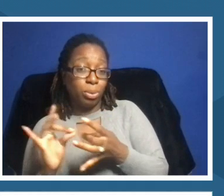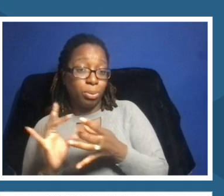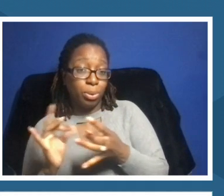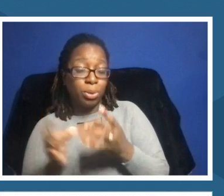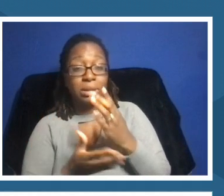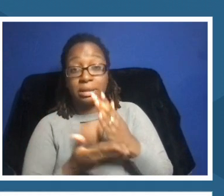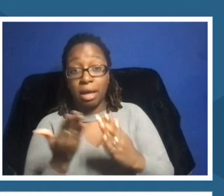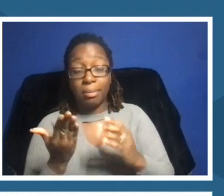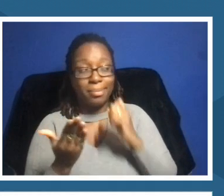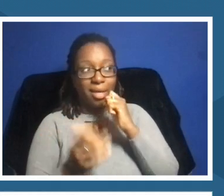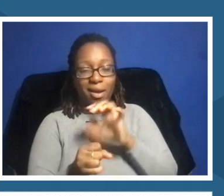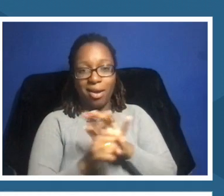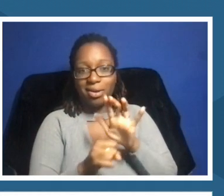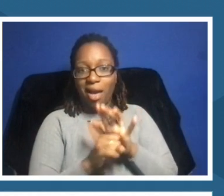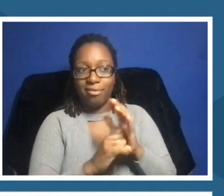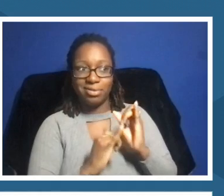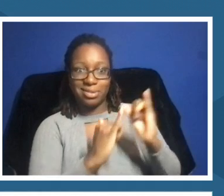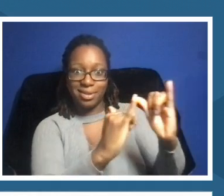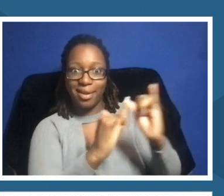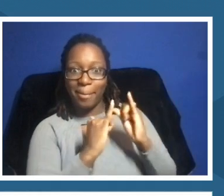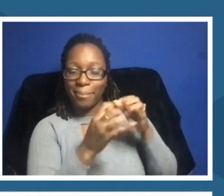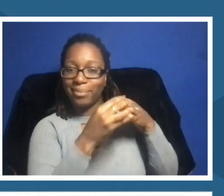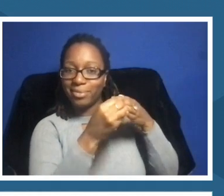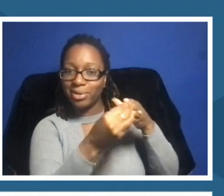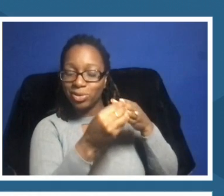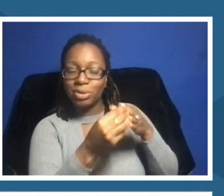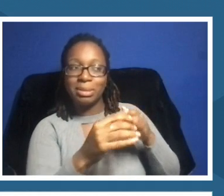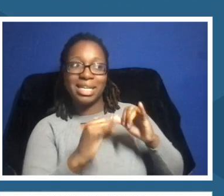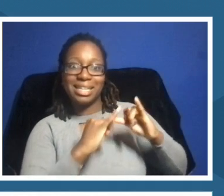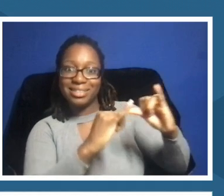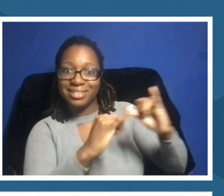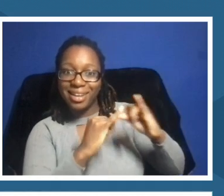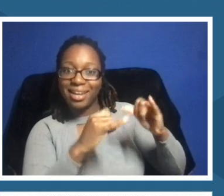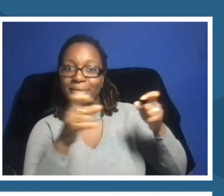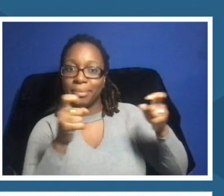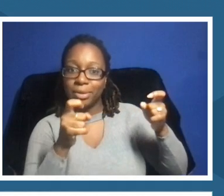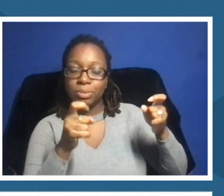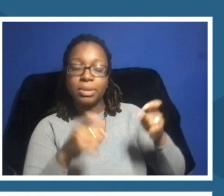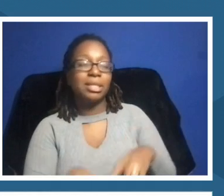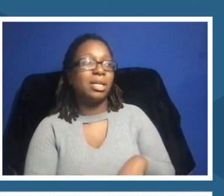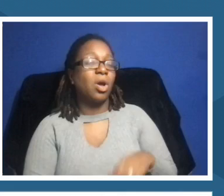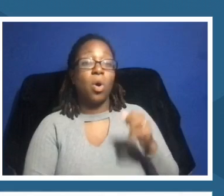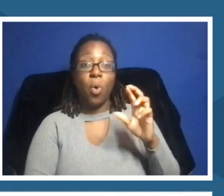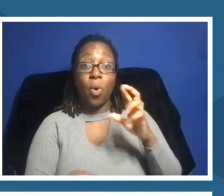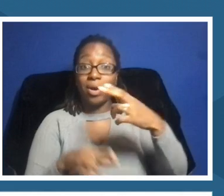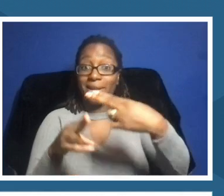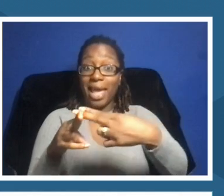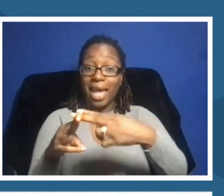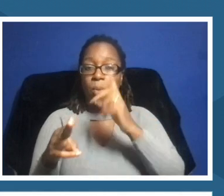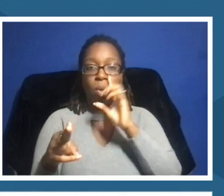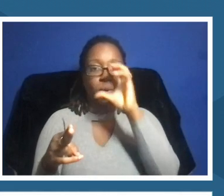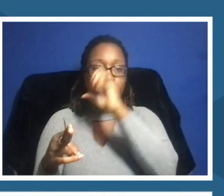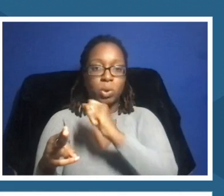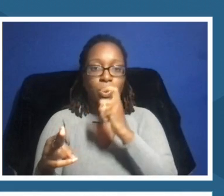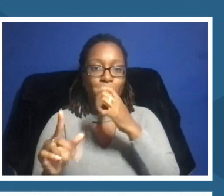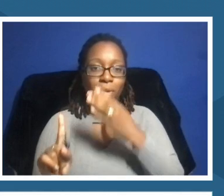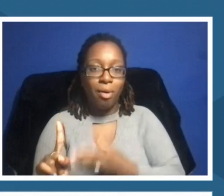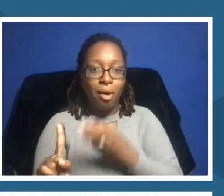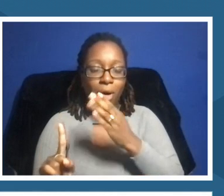leadership and management it's discrimination based on one's name assumption of assumptions of where